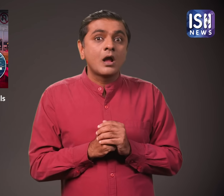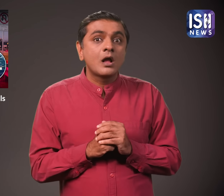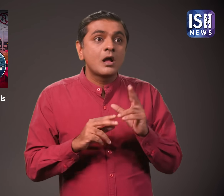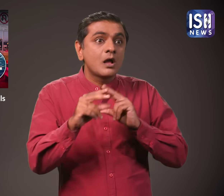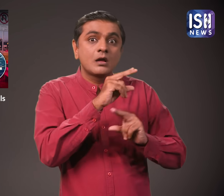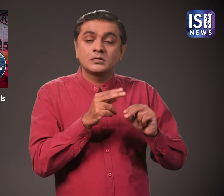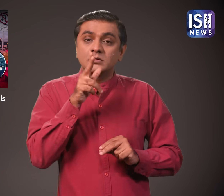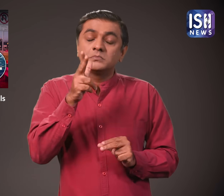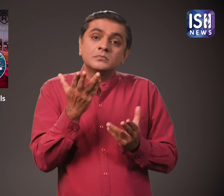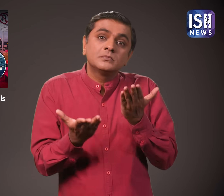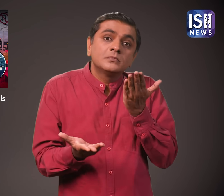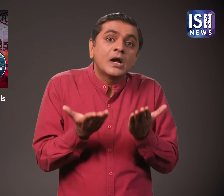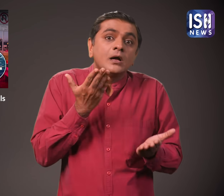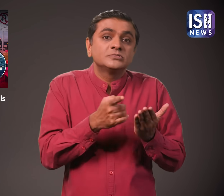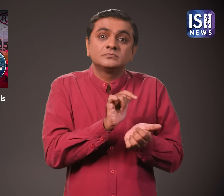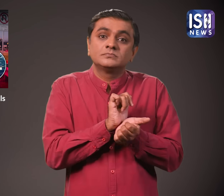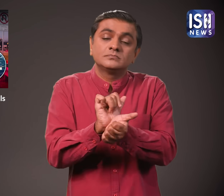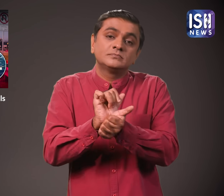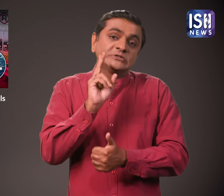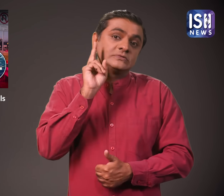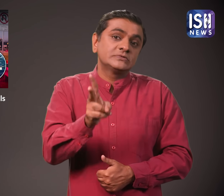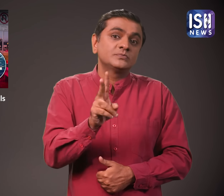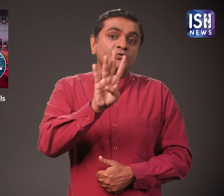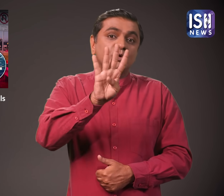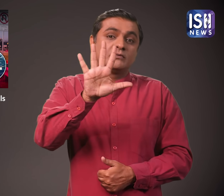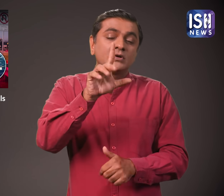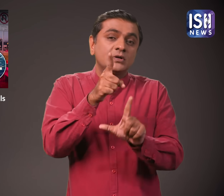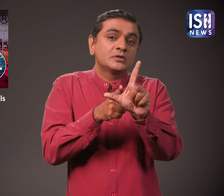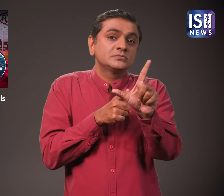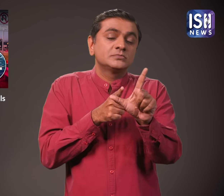Reports suggest that he may face up to 45 years in prison.